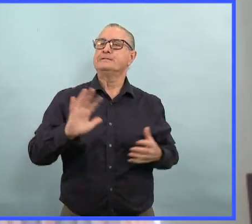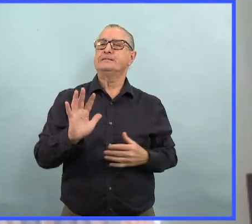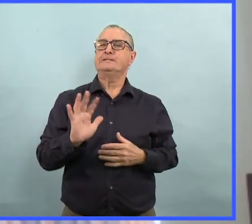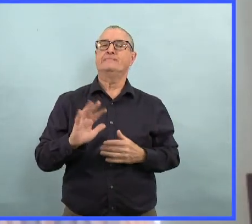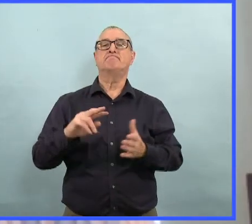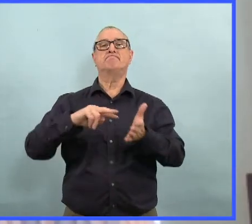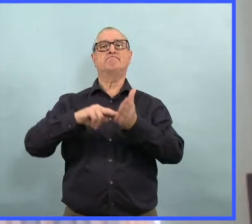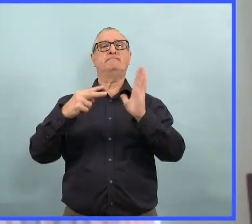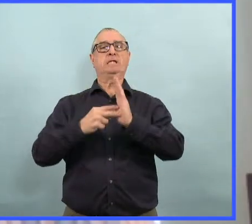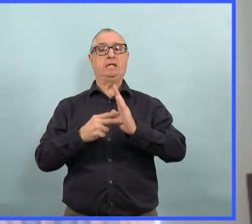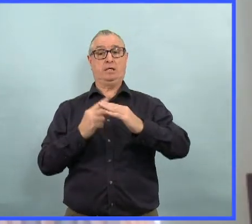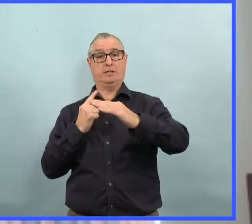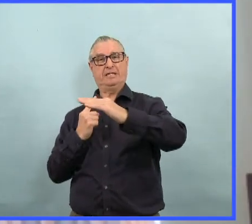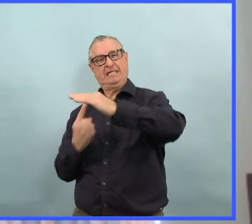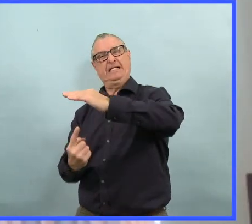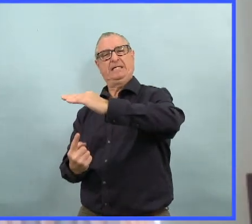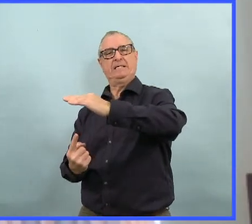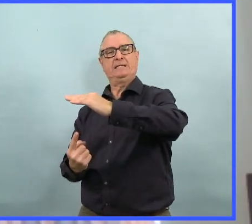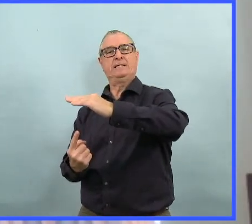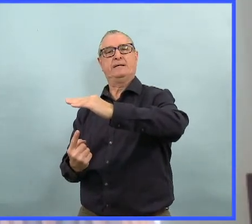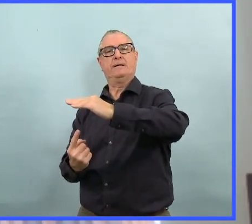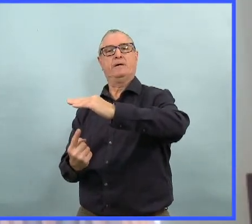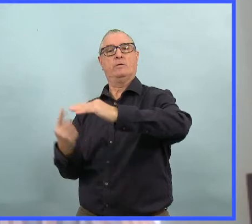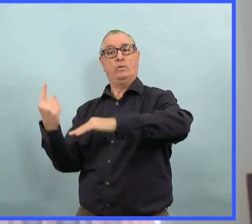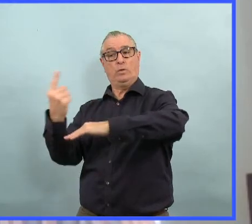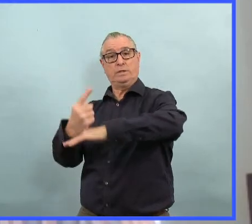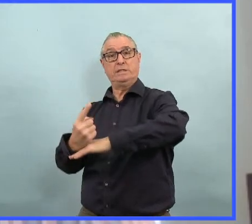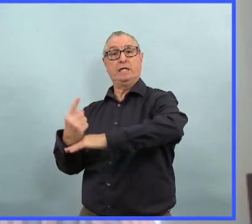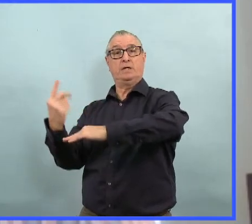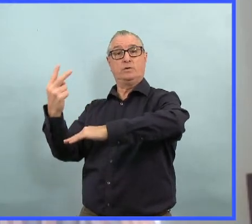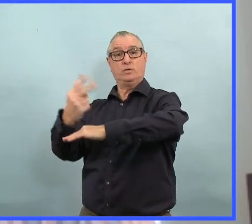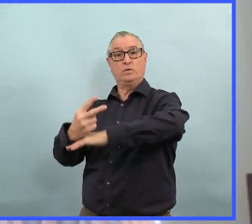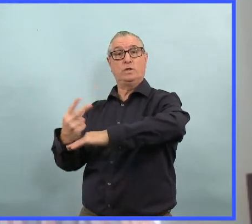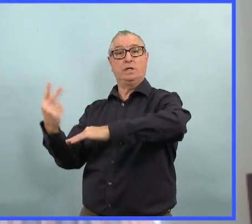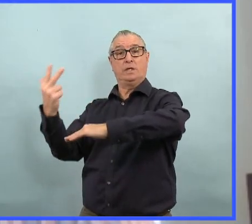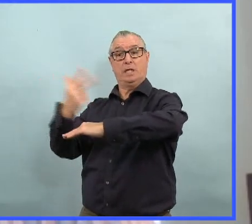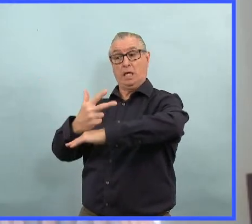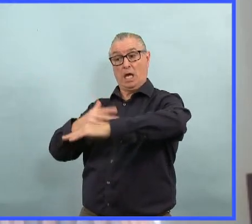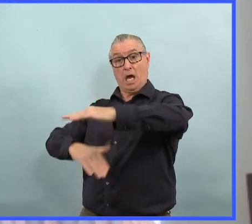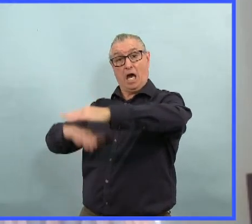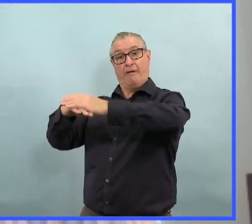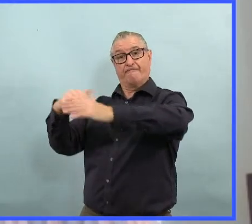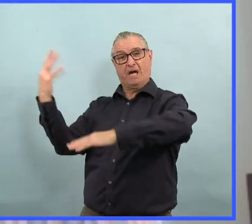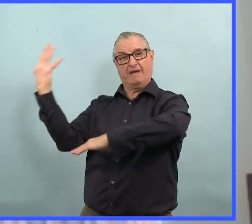to ensure they're still wearing that medical grade mask avoiding high risk scenarios and b be aware